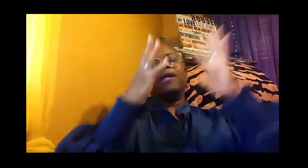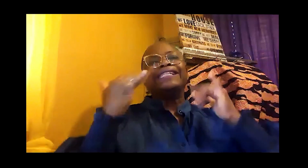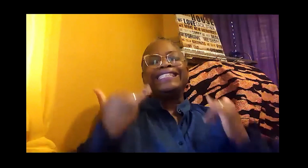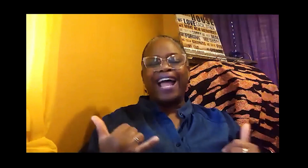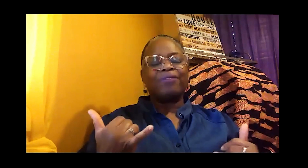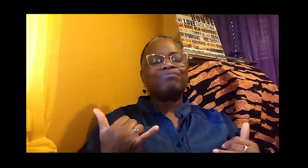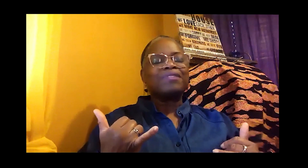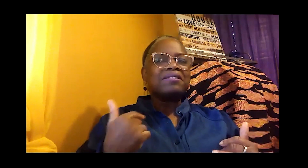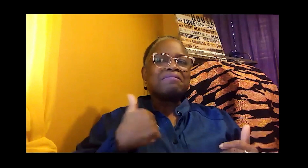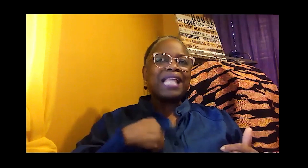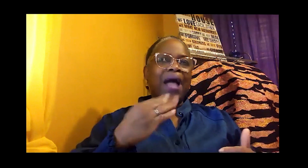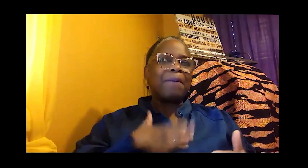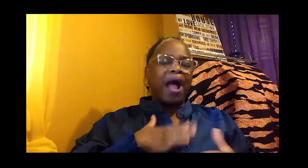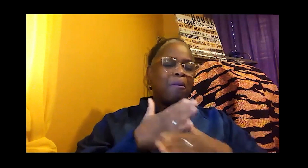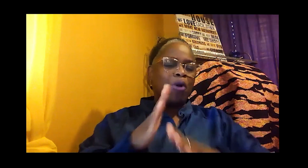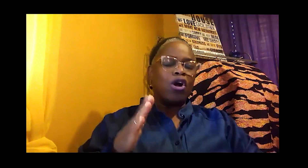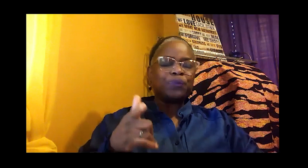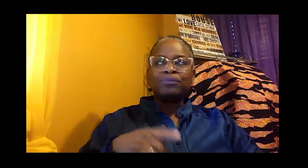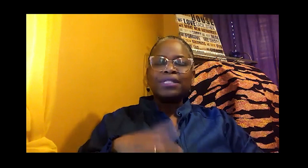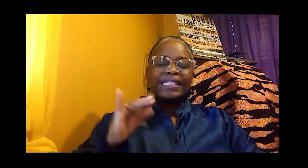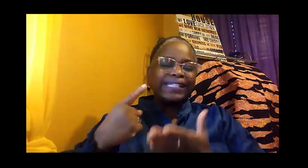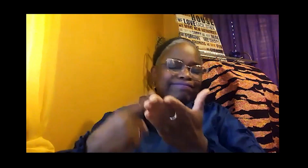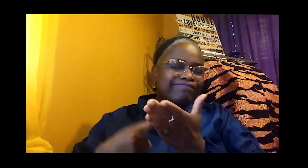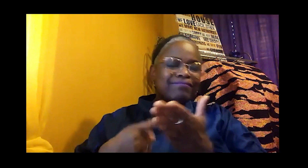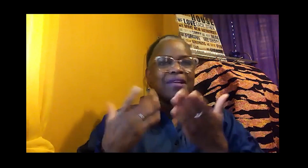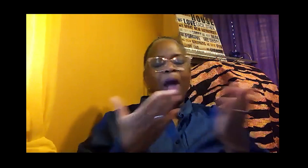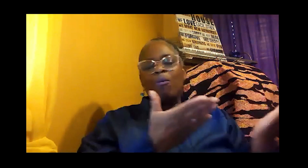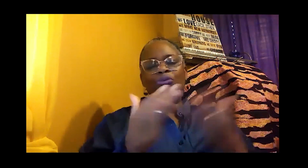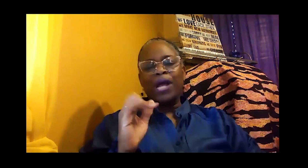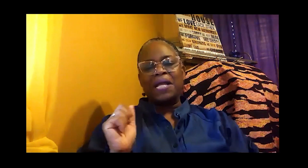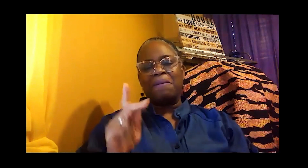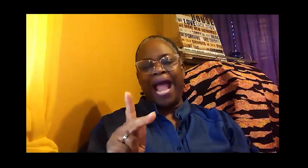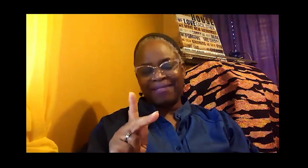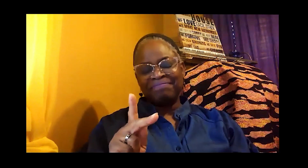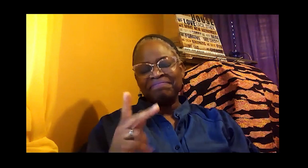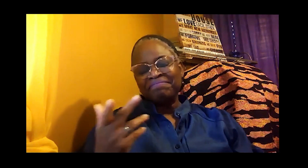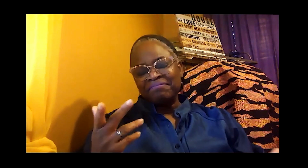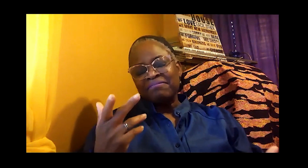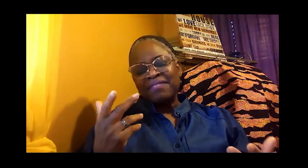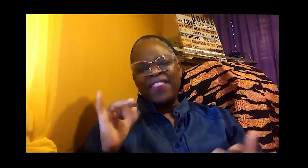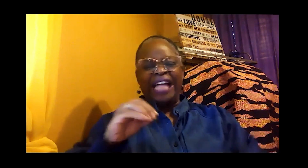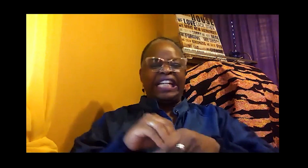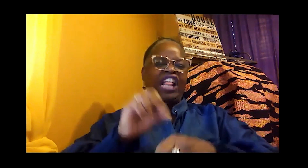my former partner stated that we should bring back "Insight and Sound: Live Deaf Poetry". I